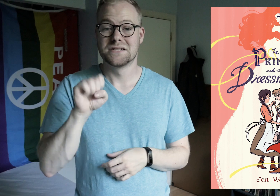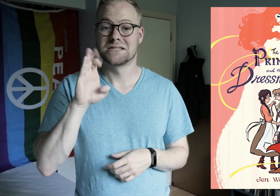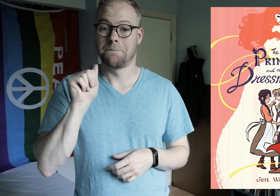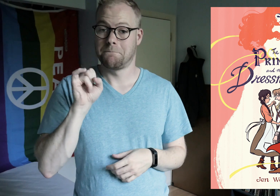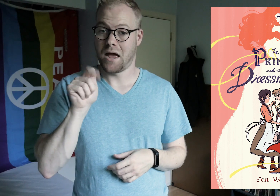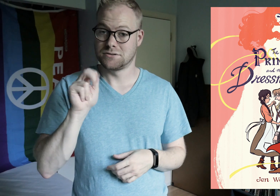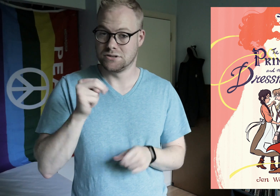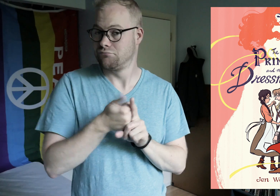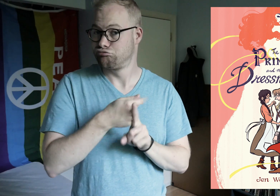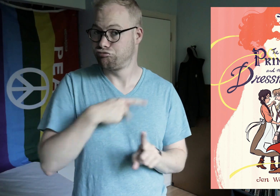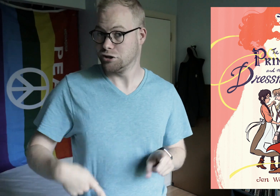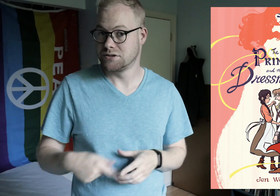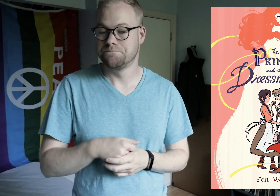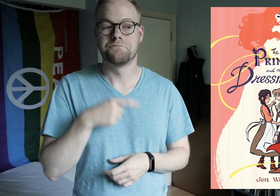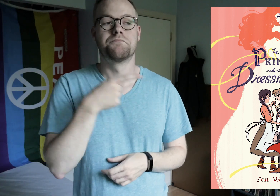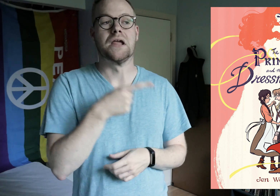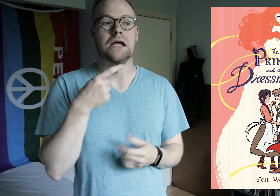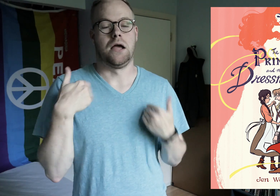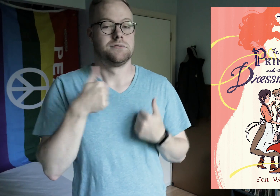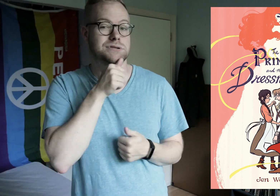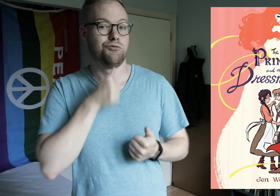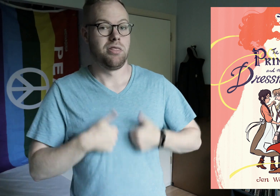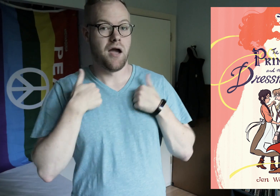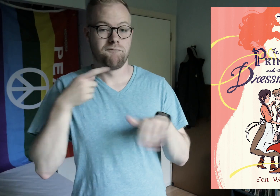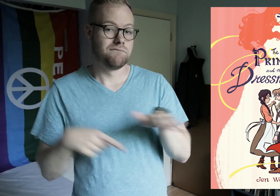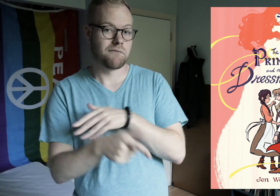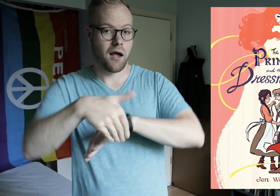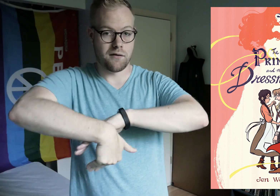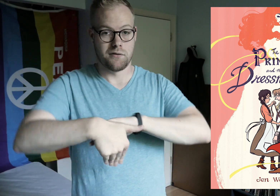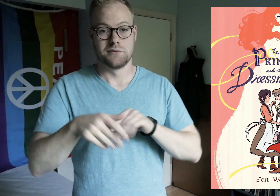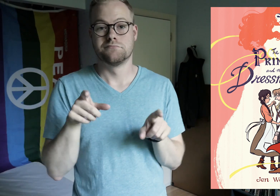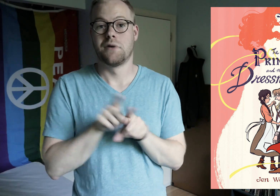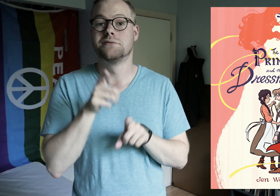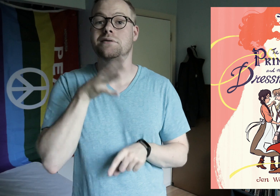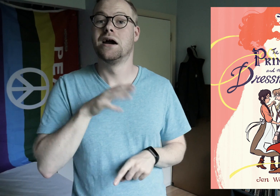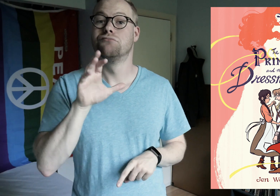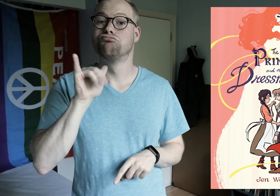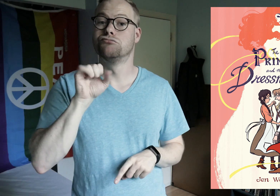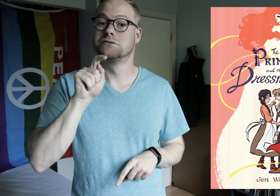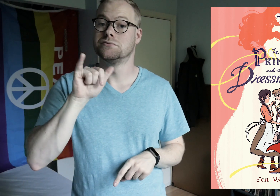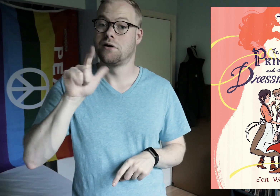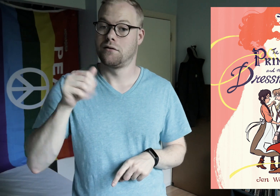Sebastian is a prince, and he has a secret life at night as Lady Crystallia,